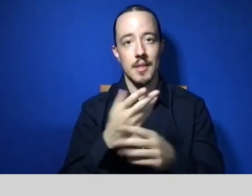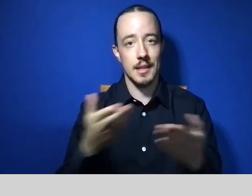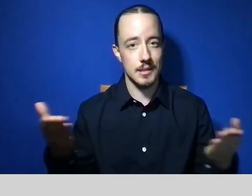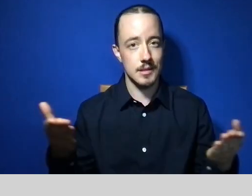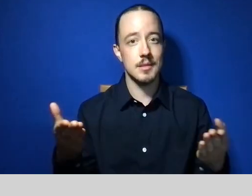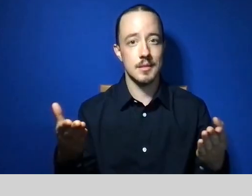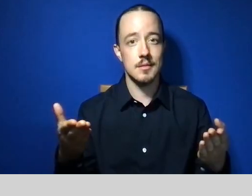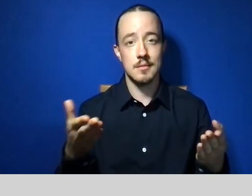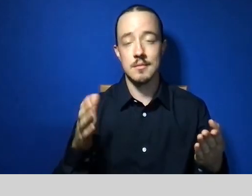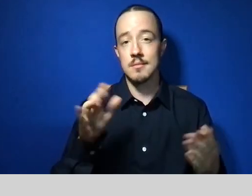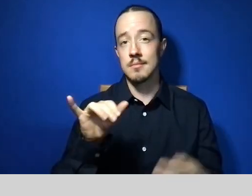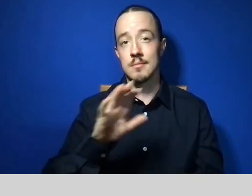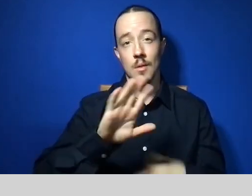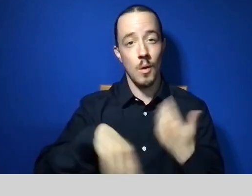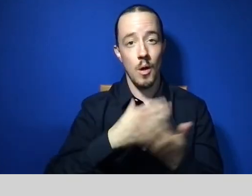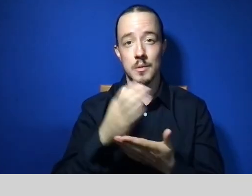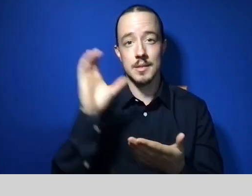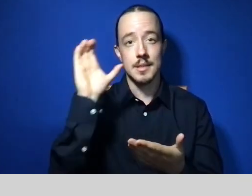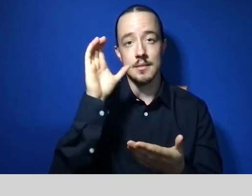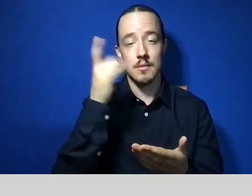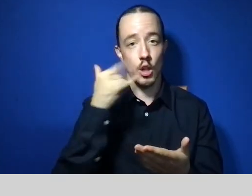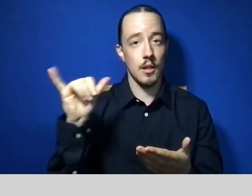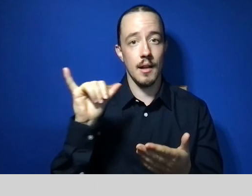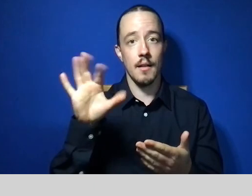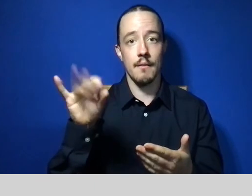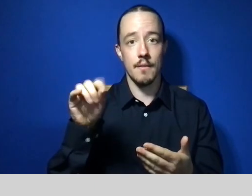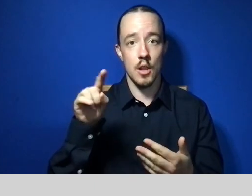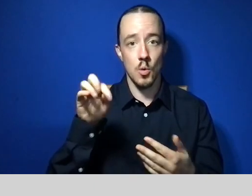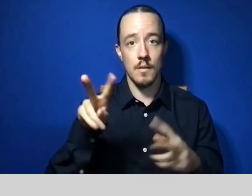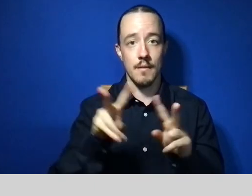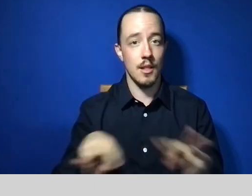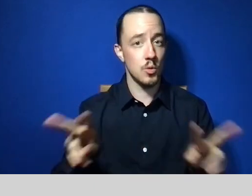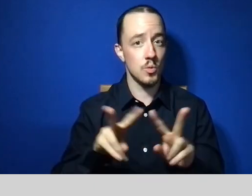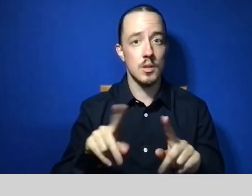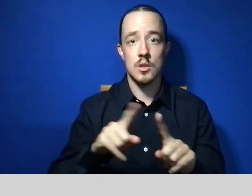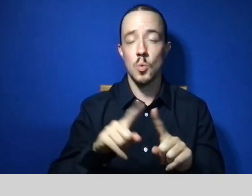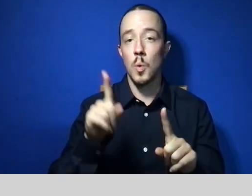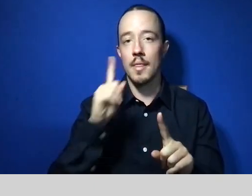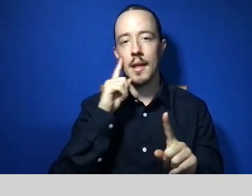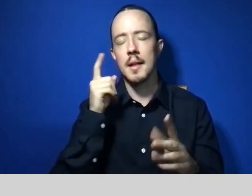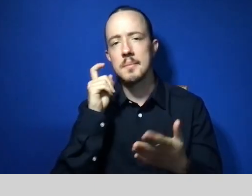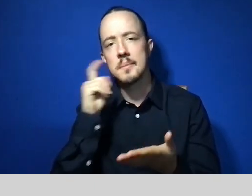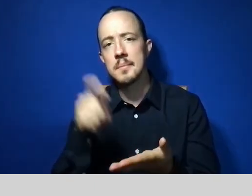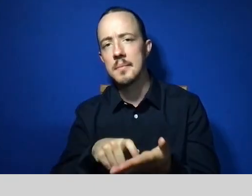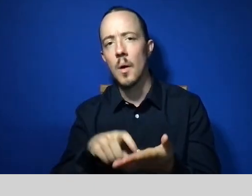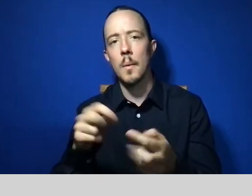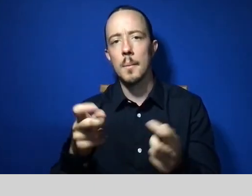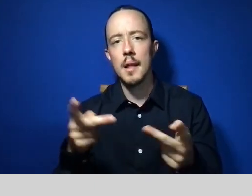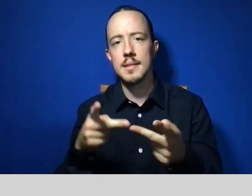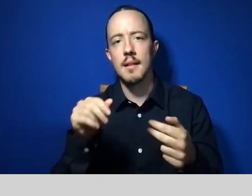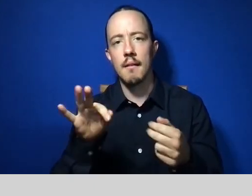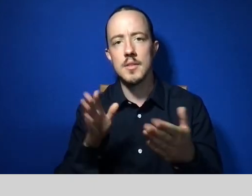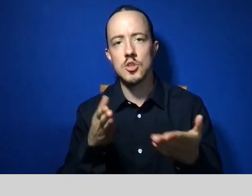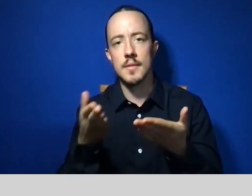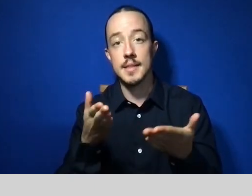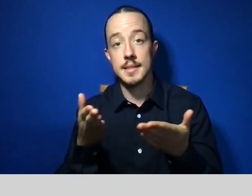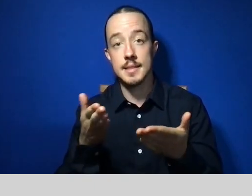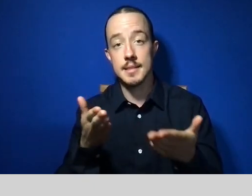These all seem like, are they into your float values. The one that stands out to me is place of service, so when you dig into this,